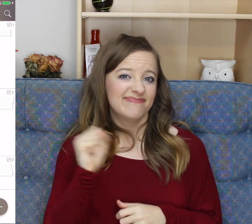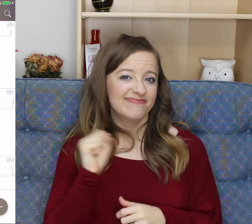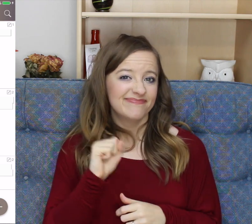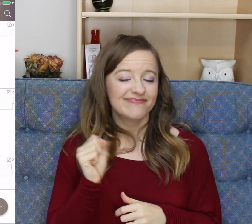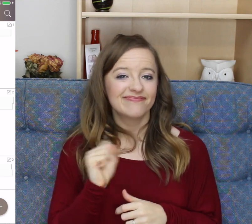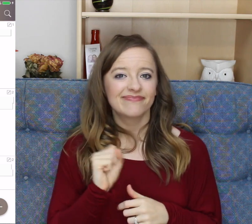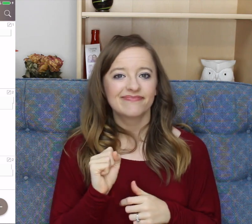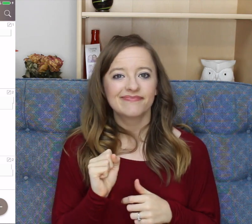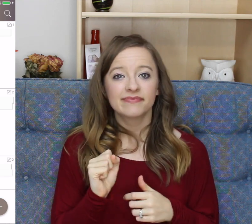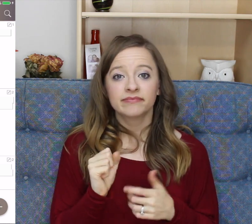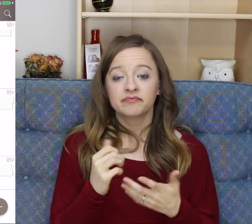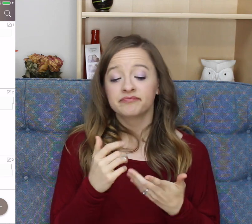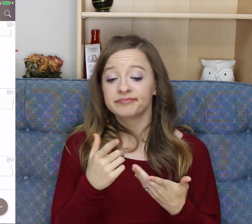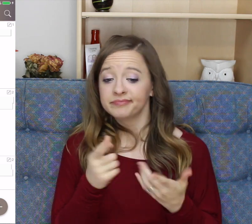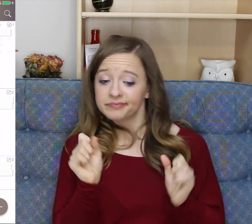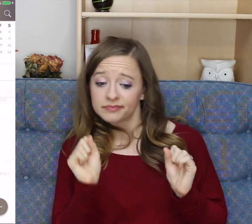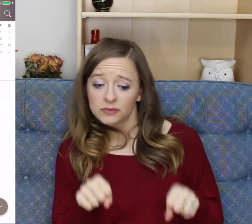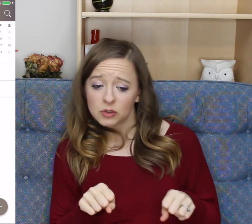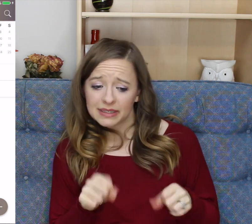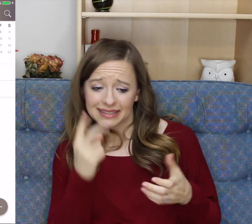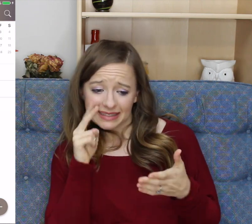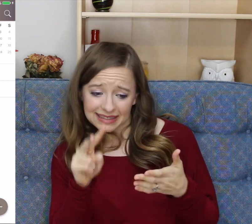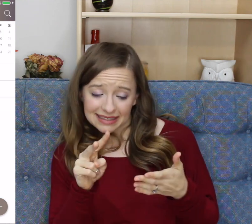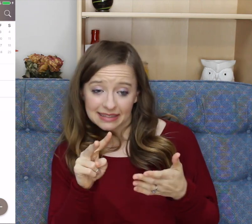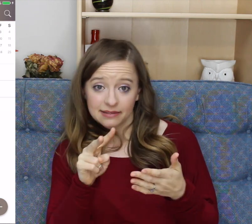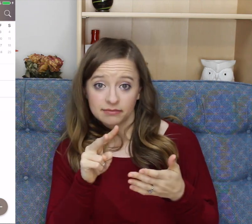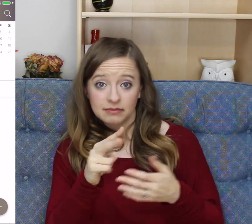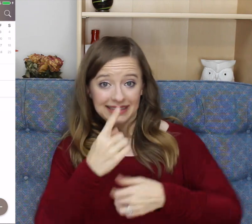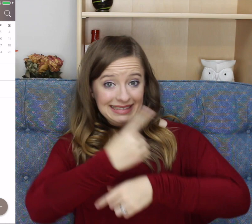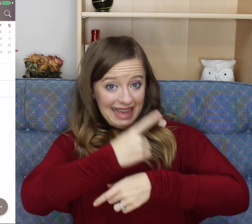Umm but yeah, you can see